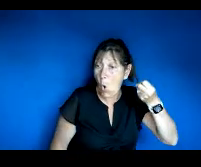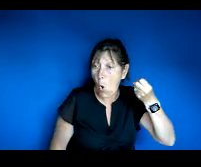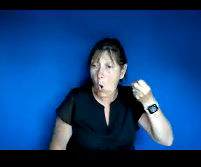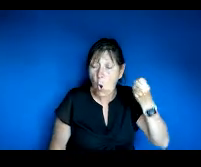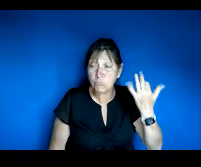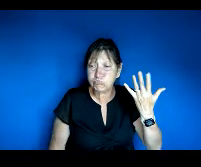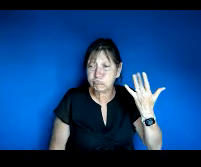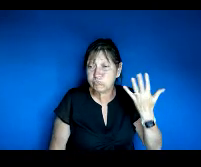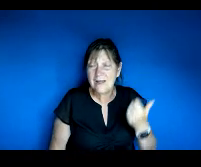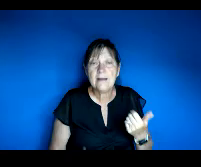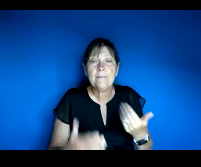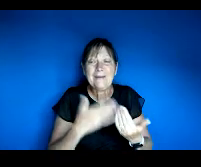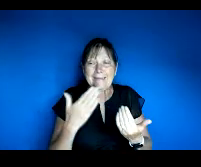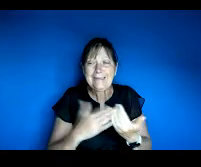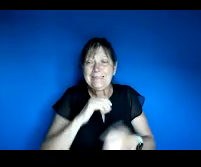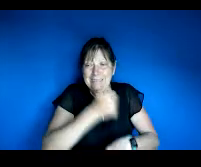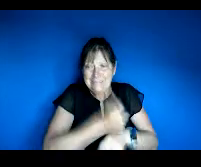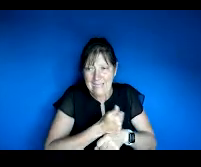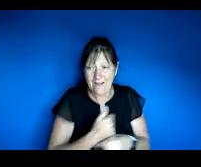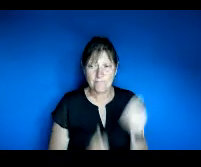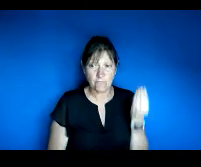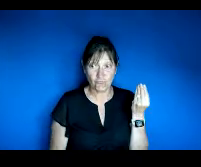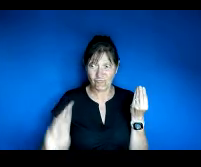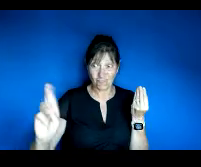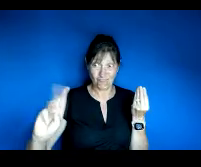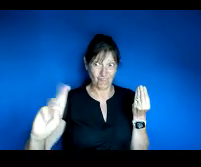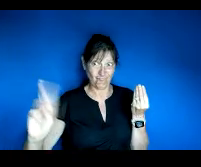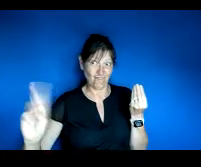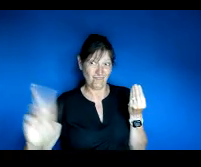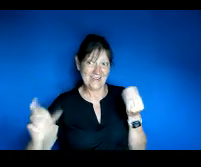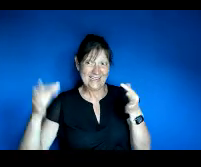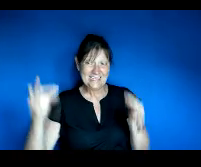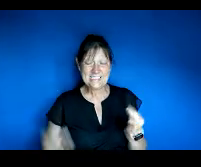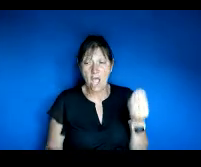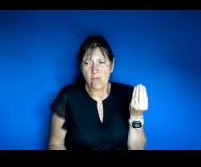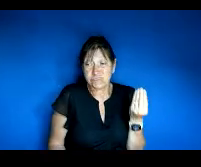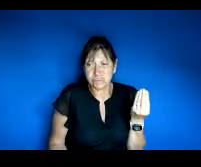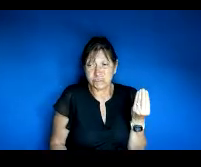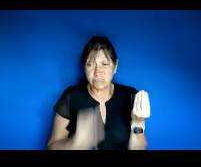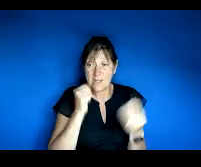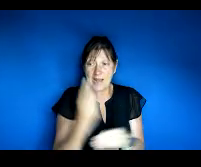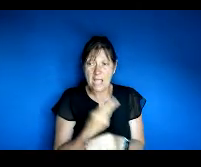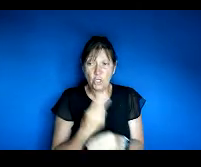to have things set up and have them in place, and then decide not to use them, or decide to use them kind of, you know,